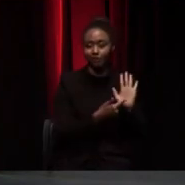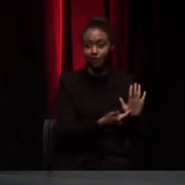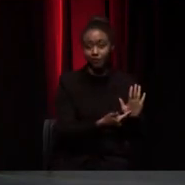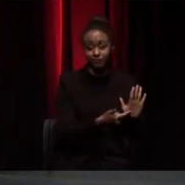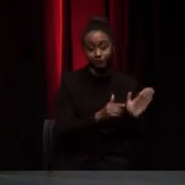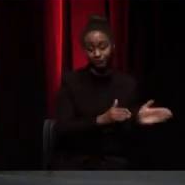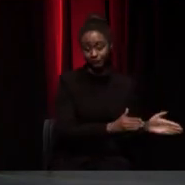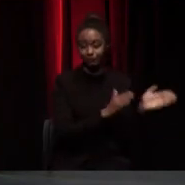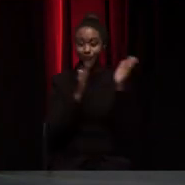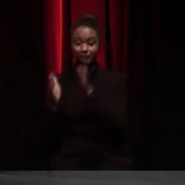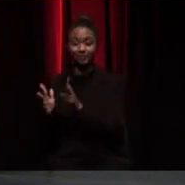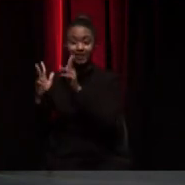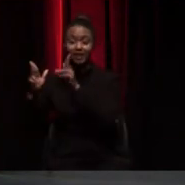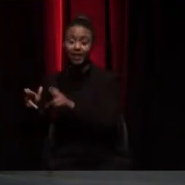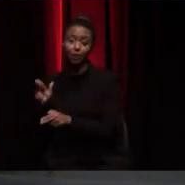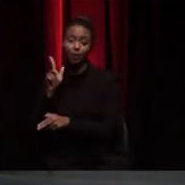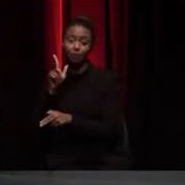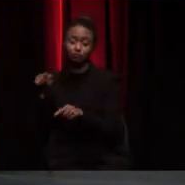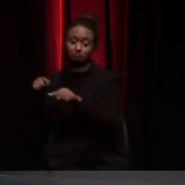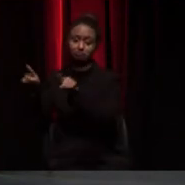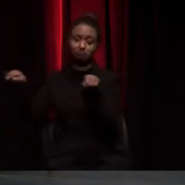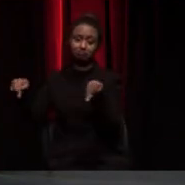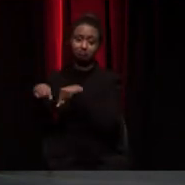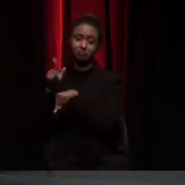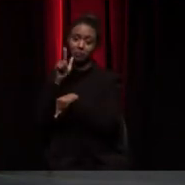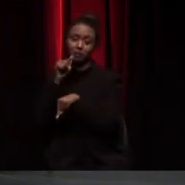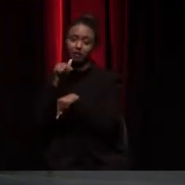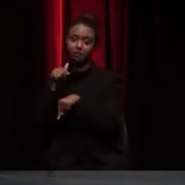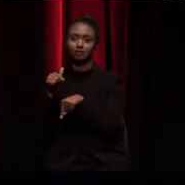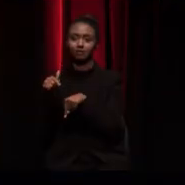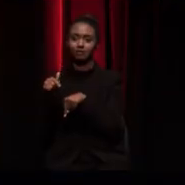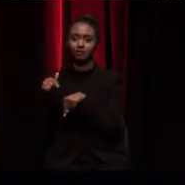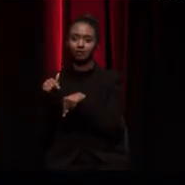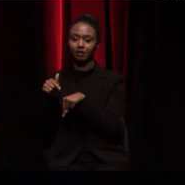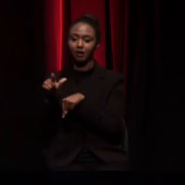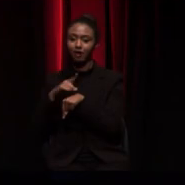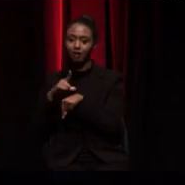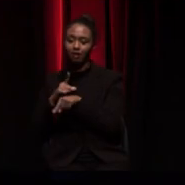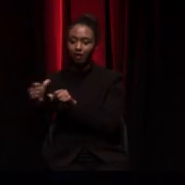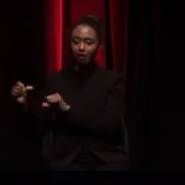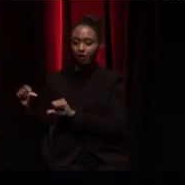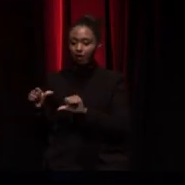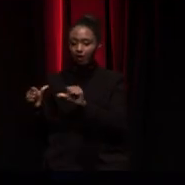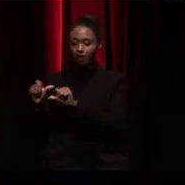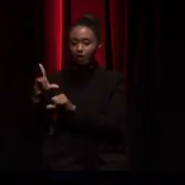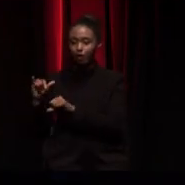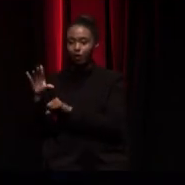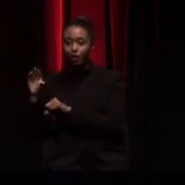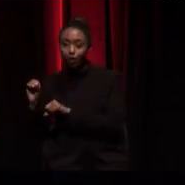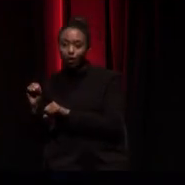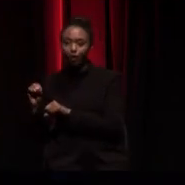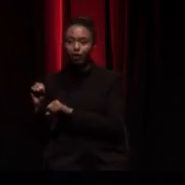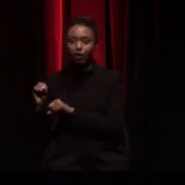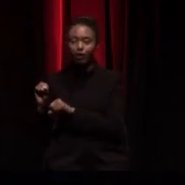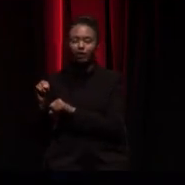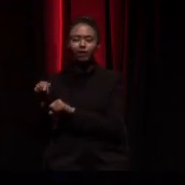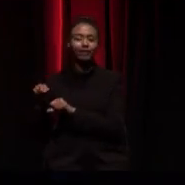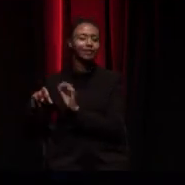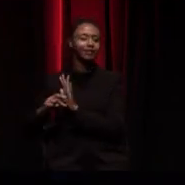in the quiet, controlled waters of a swimming pool from where you are mainly